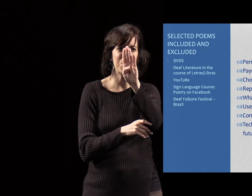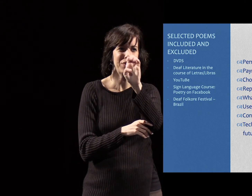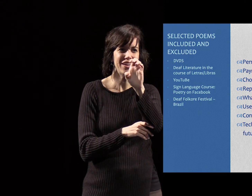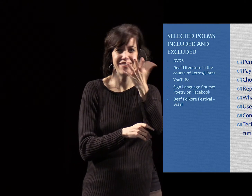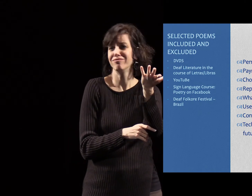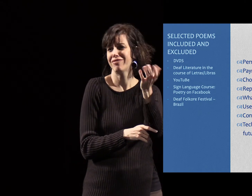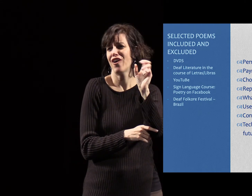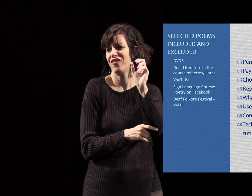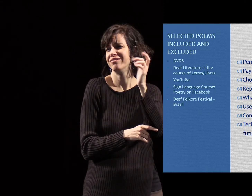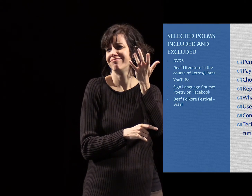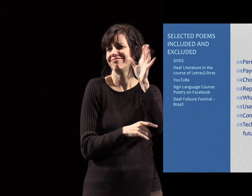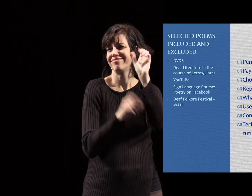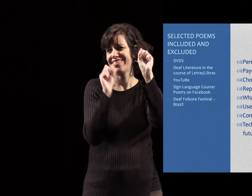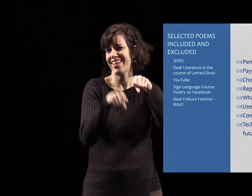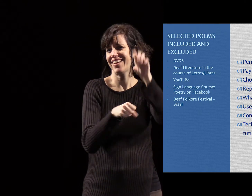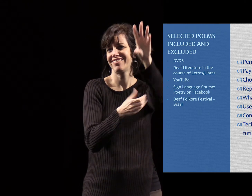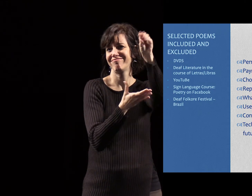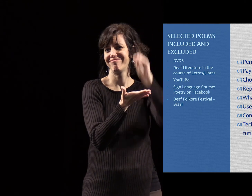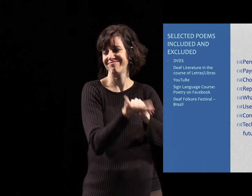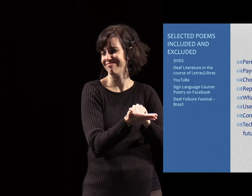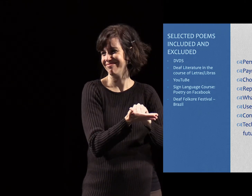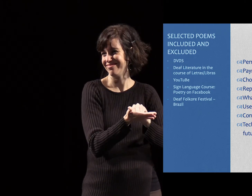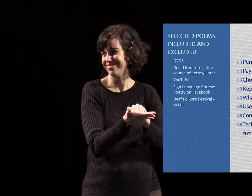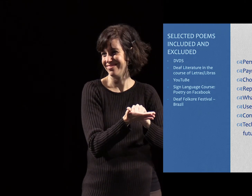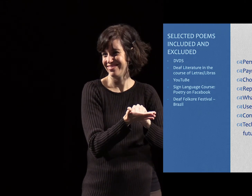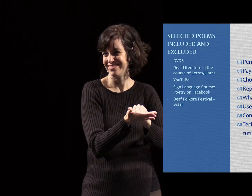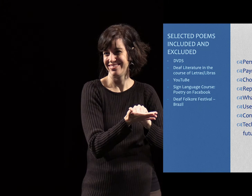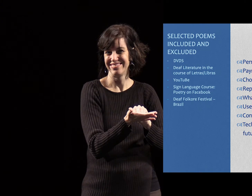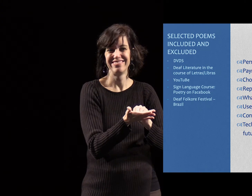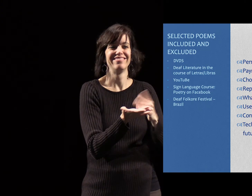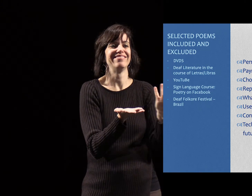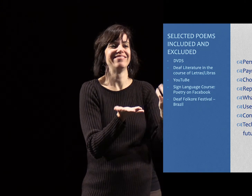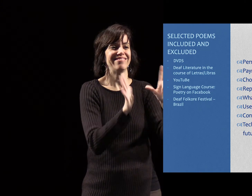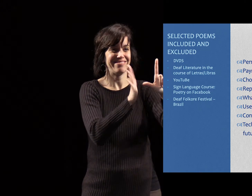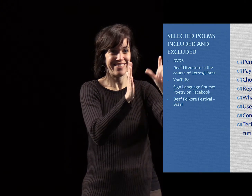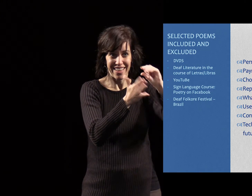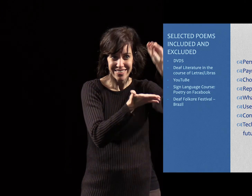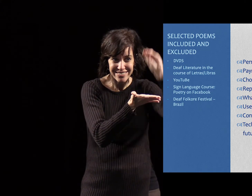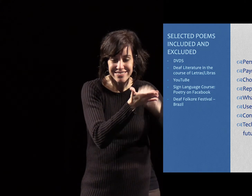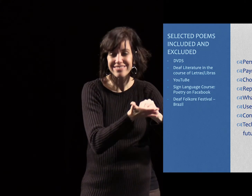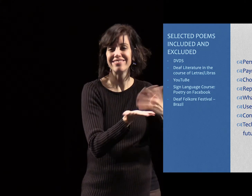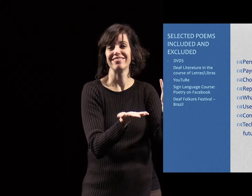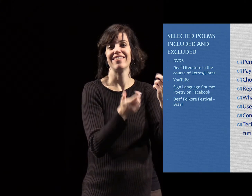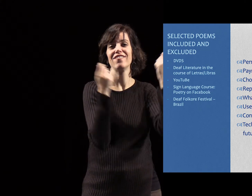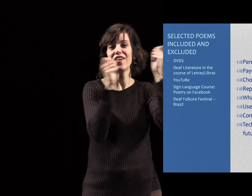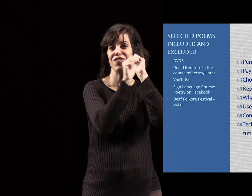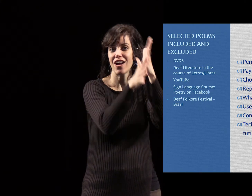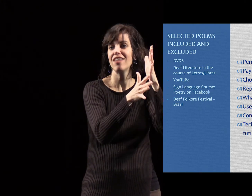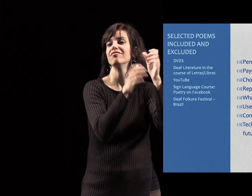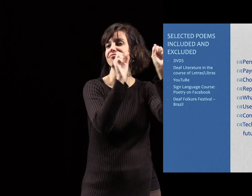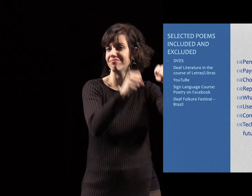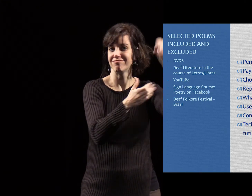And then, of course, with YouTube, you can copy and paste links from YouTube. That's always available.